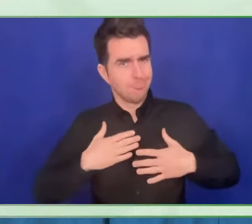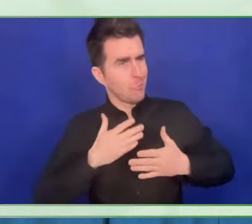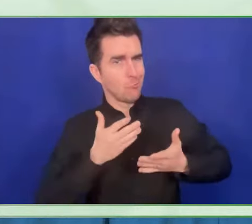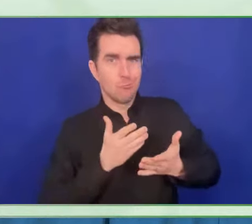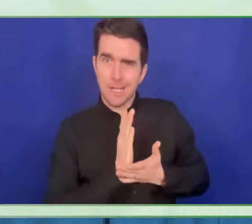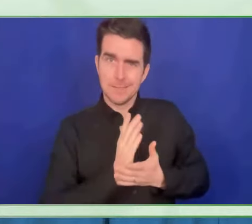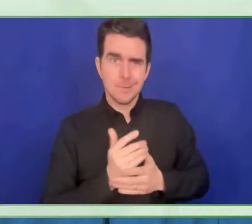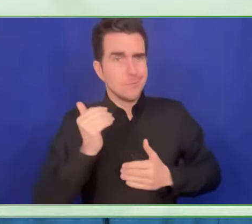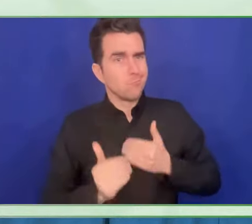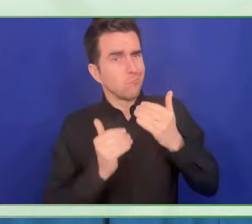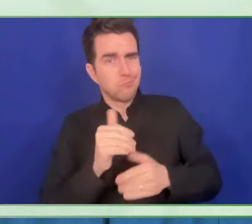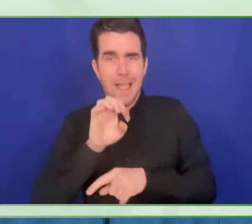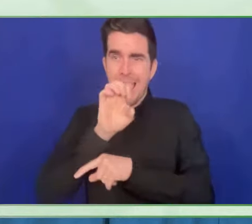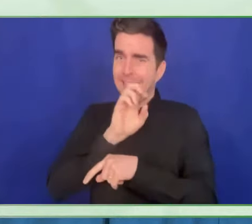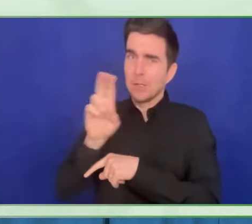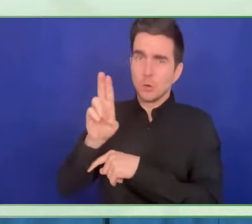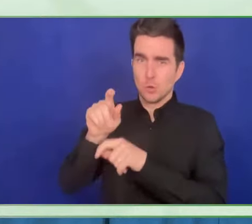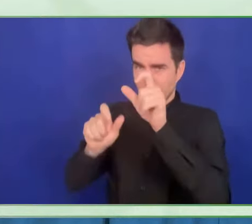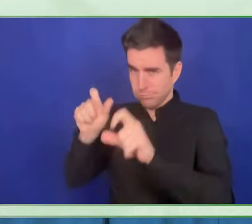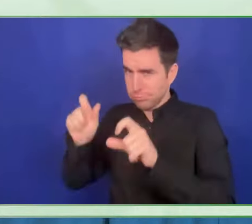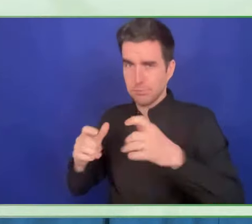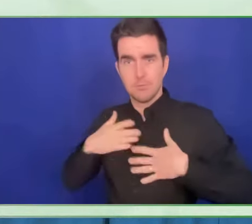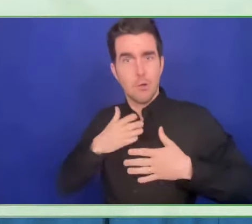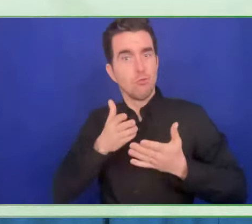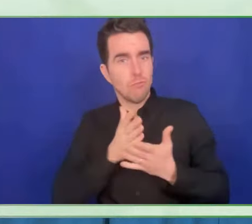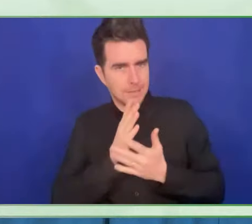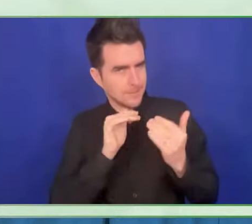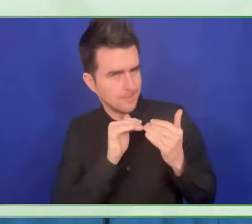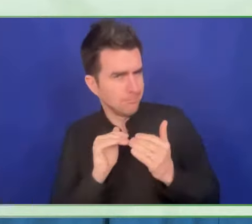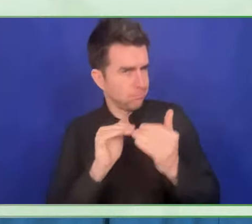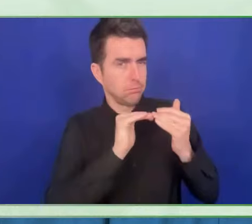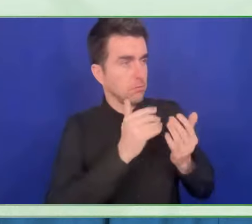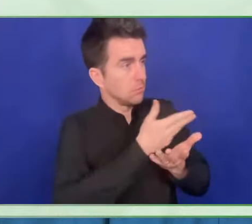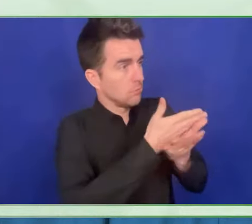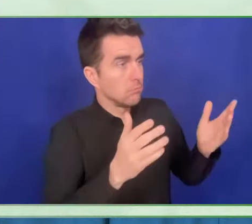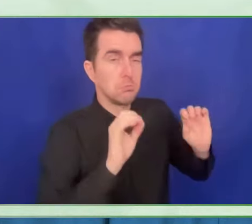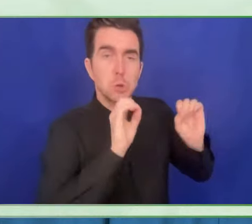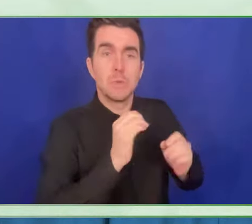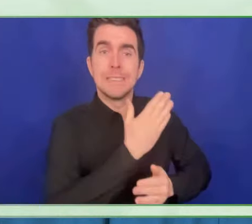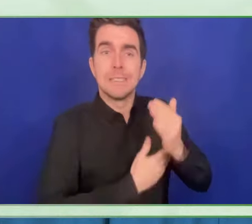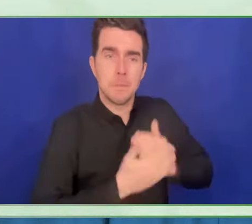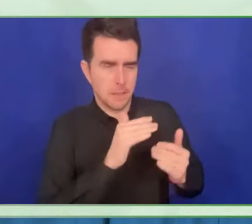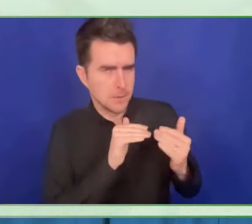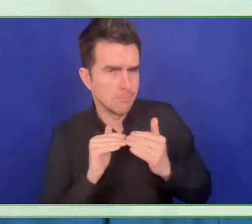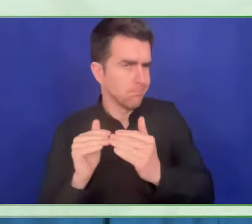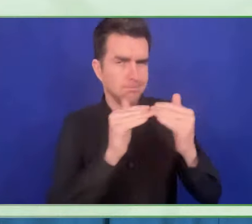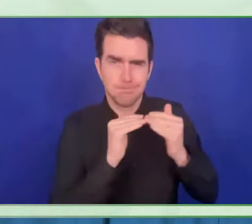It is not about getting access to jobs, jobs and the open labour